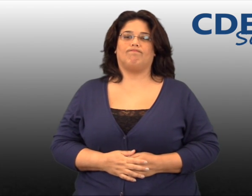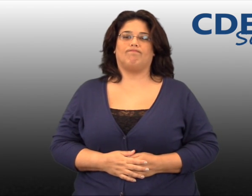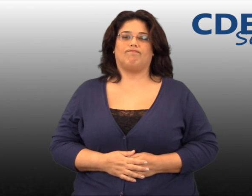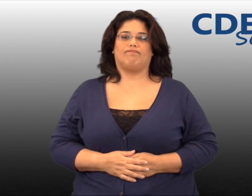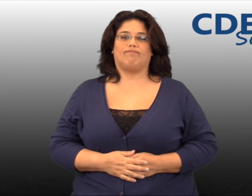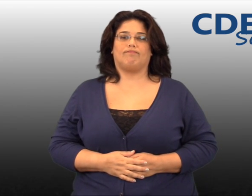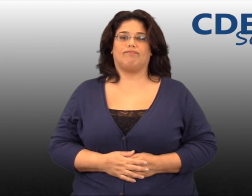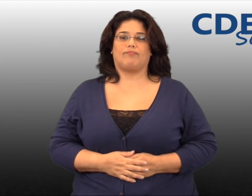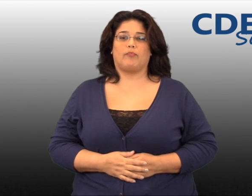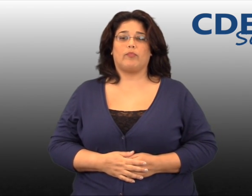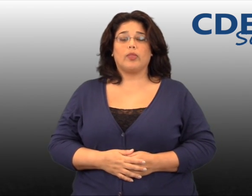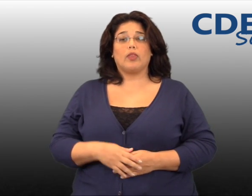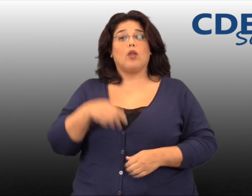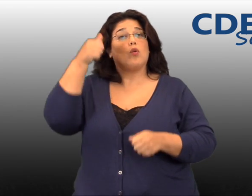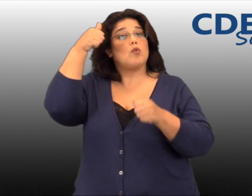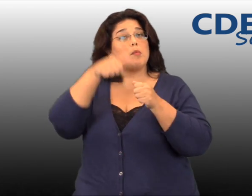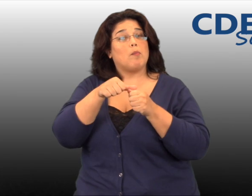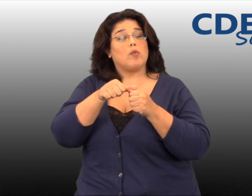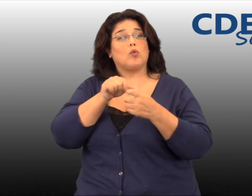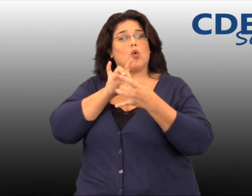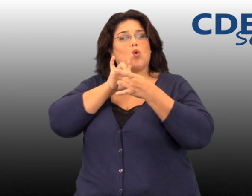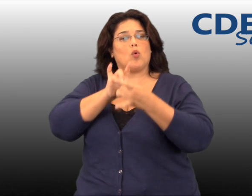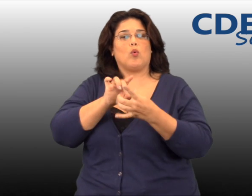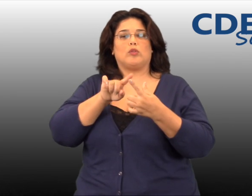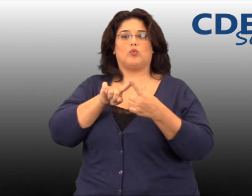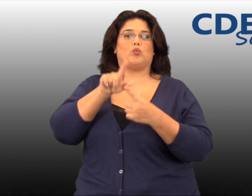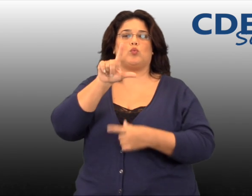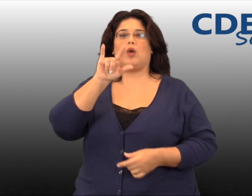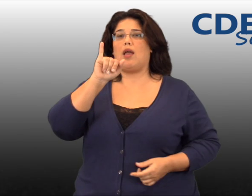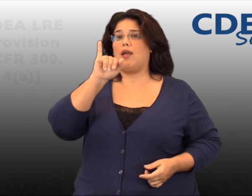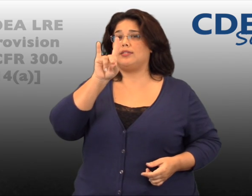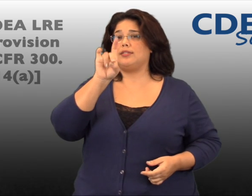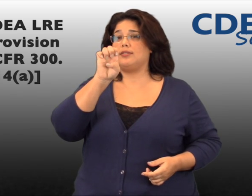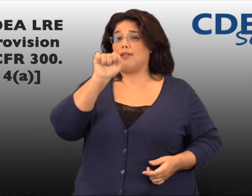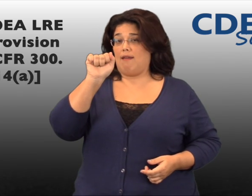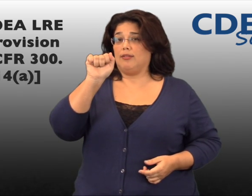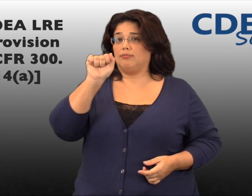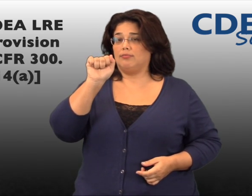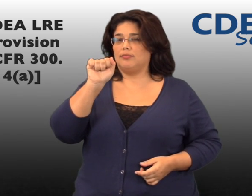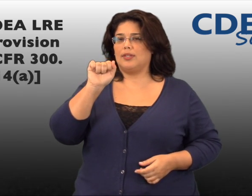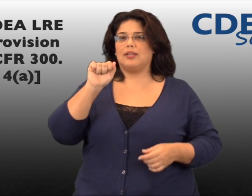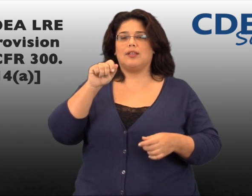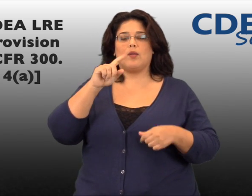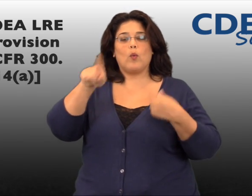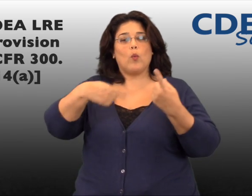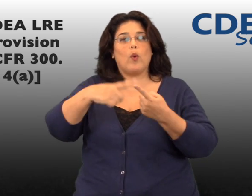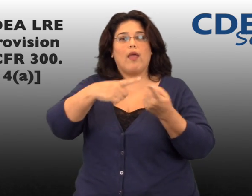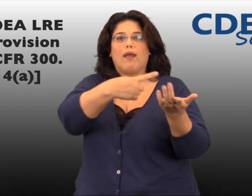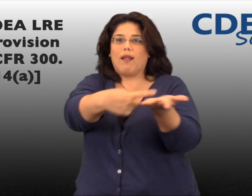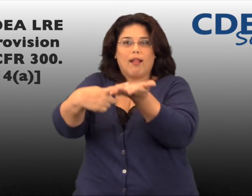in regular classes cannot be achieved satisfactorily. According to IDEA’s LRE Provisions (caption: